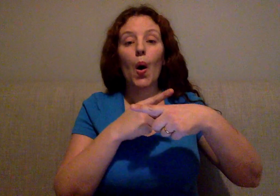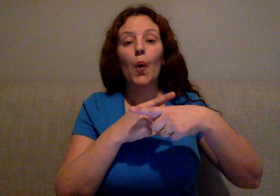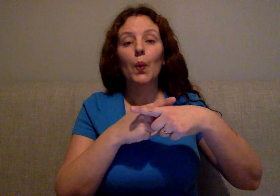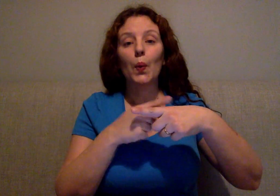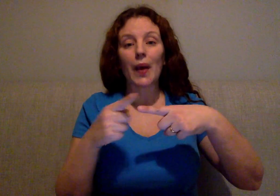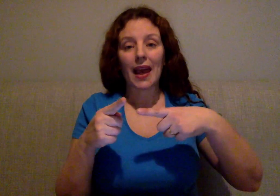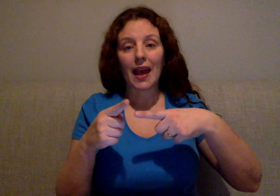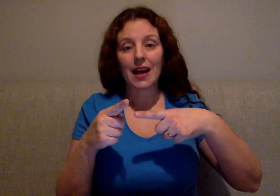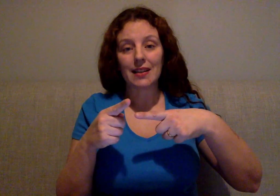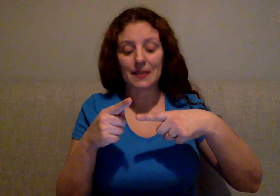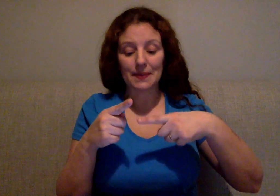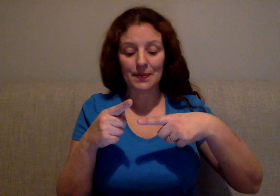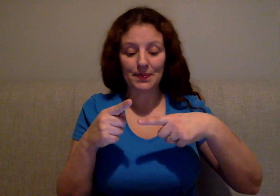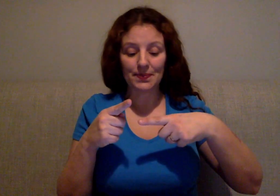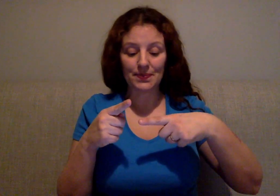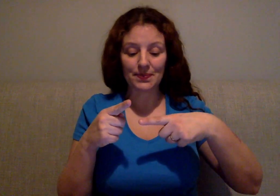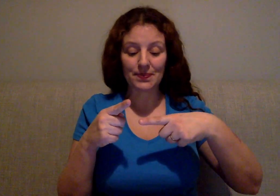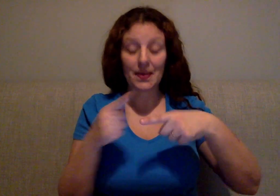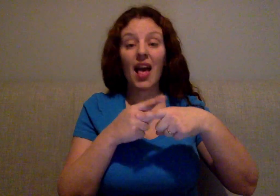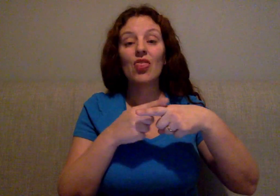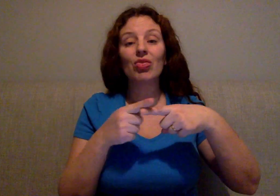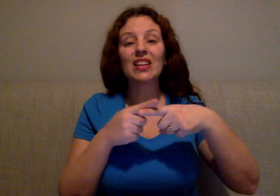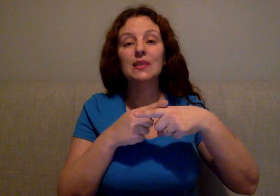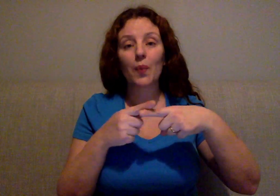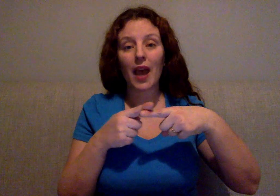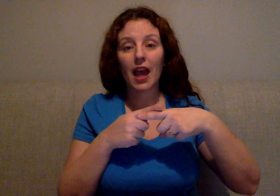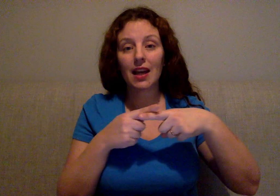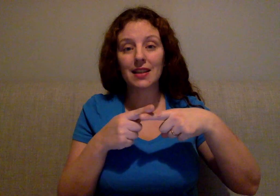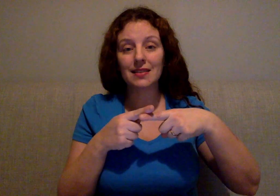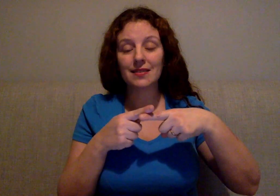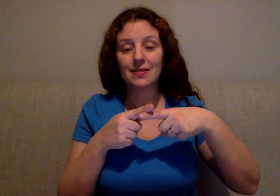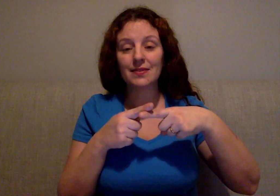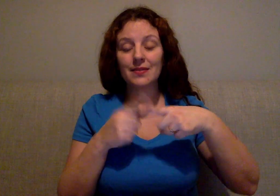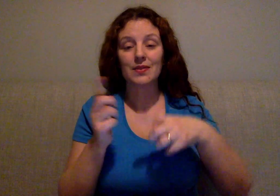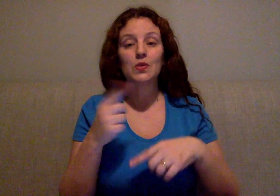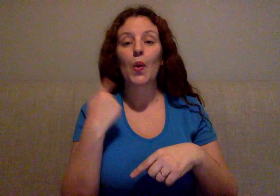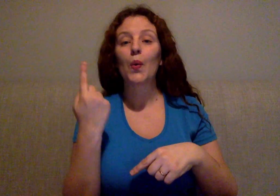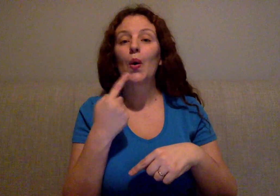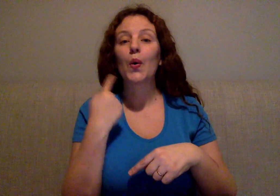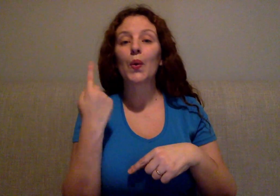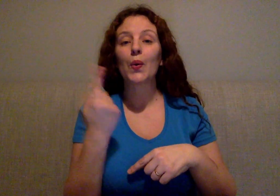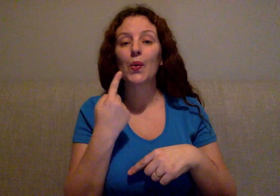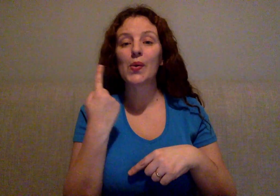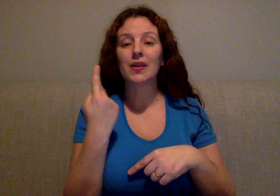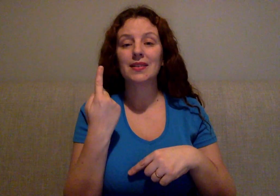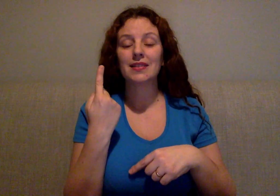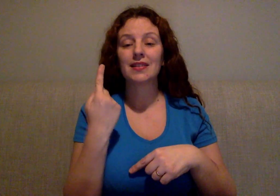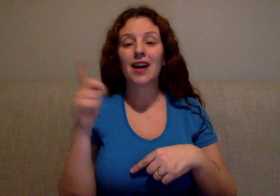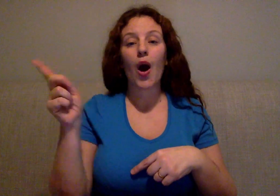WEEK THIS WEEK WHO